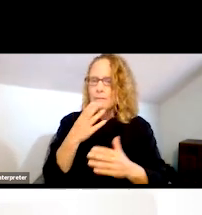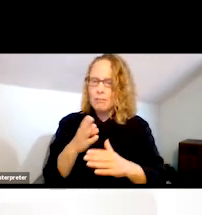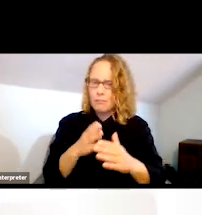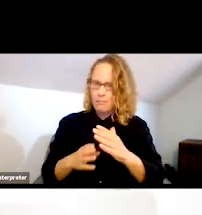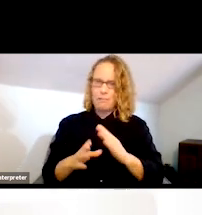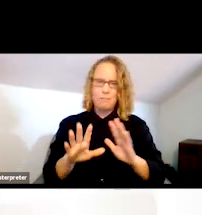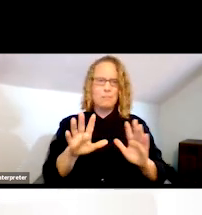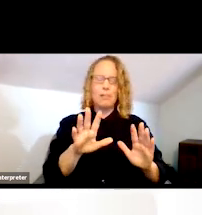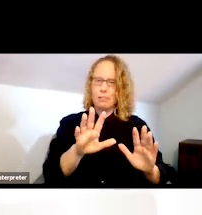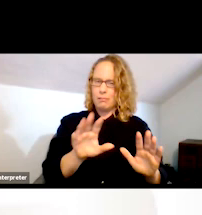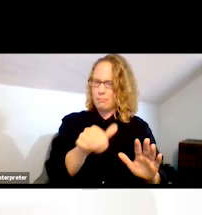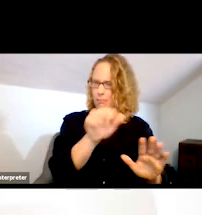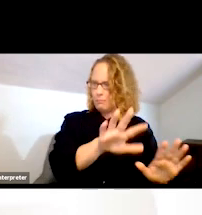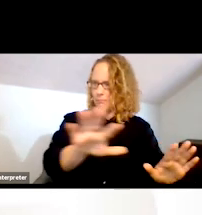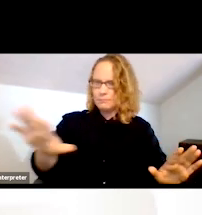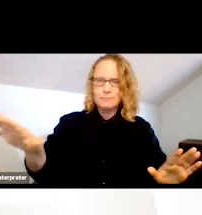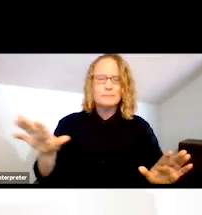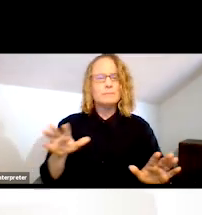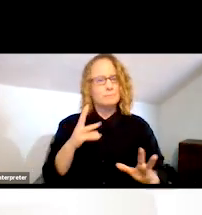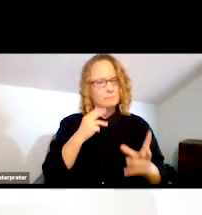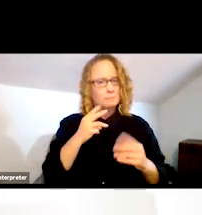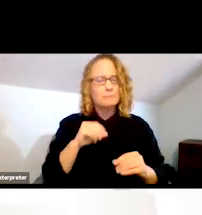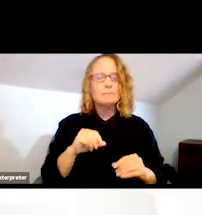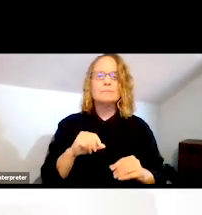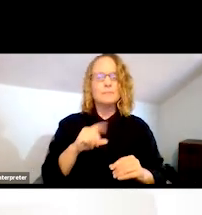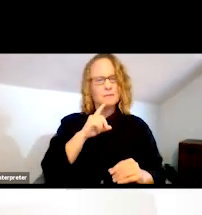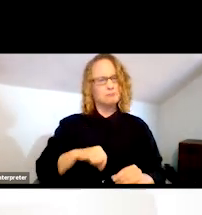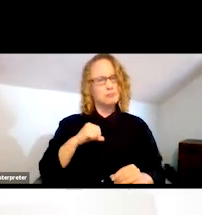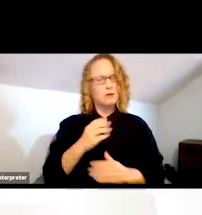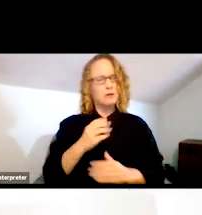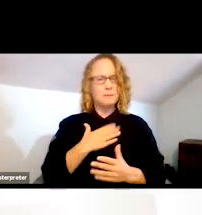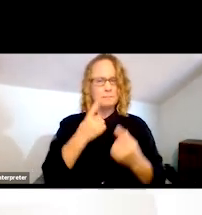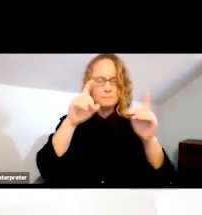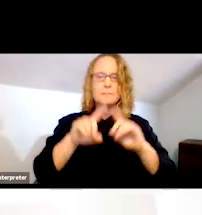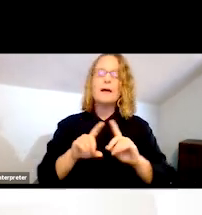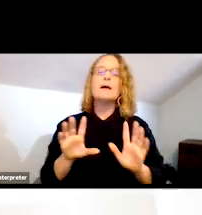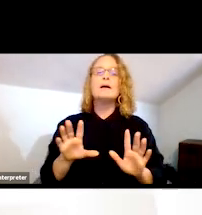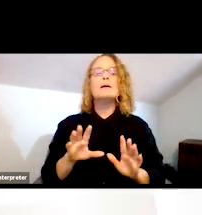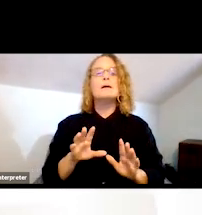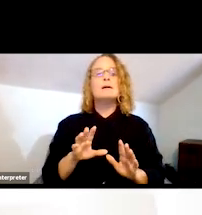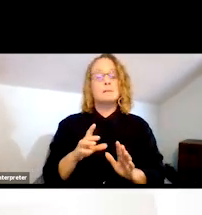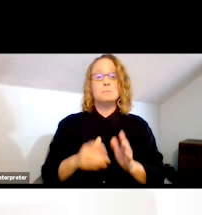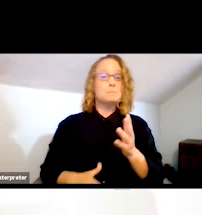that's gonna help people get better. If you read my bio, you probably seen some of my credentials